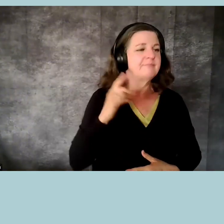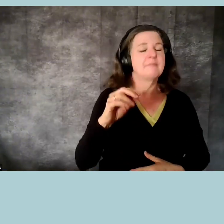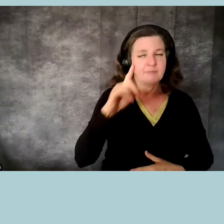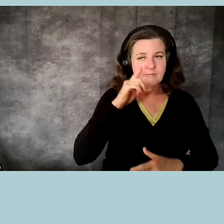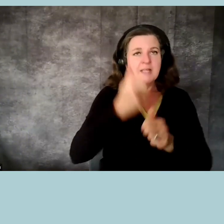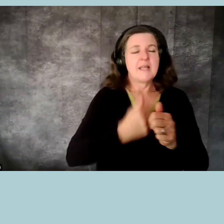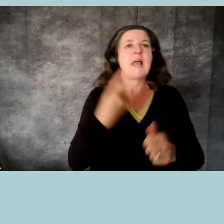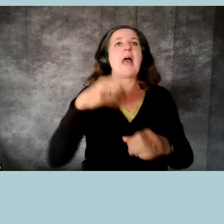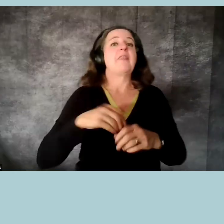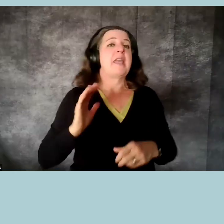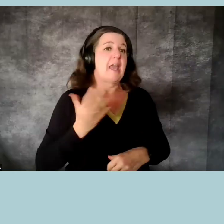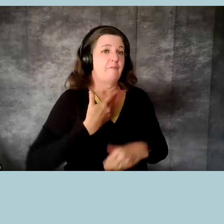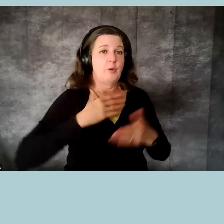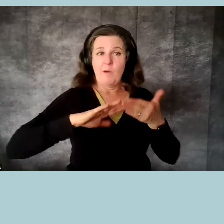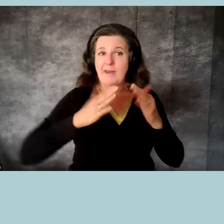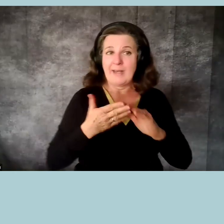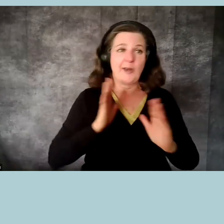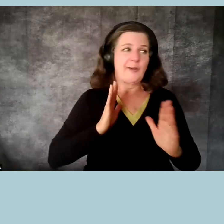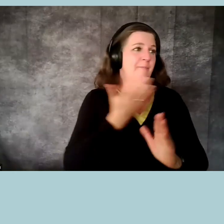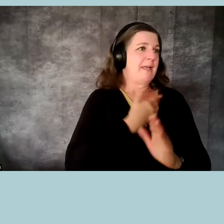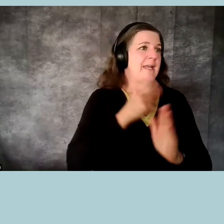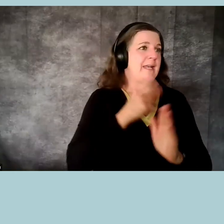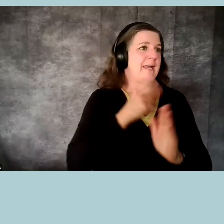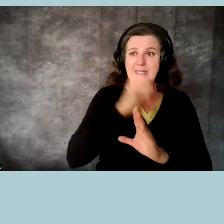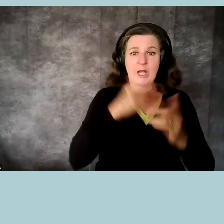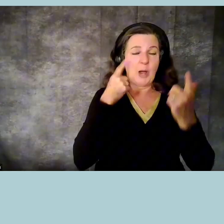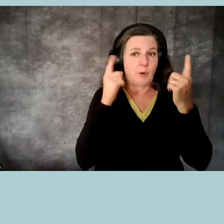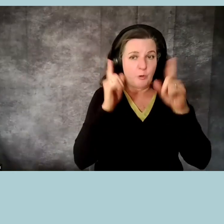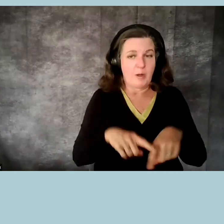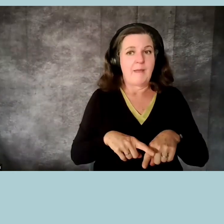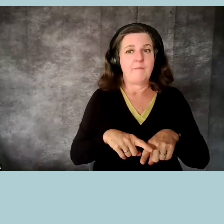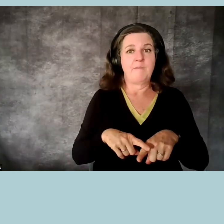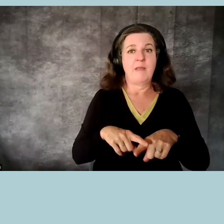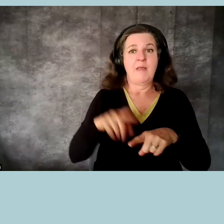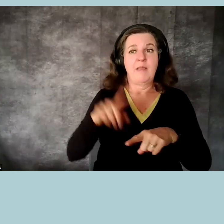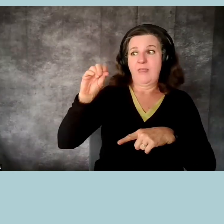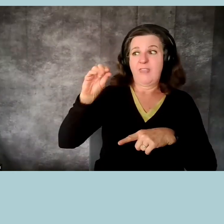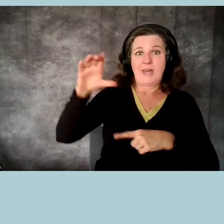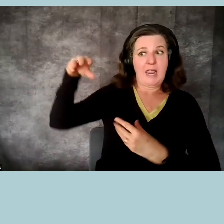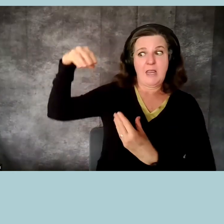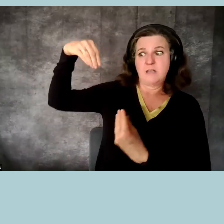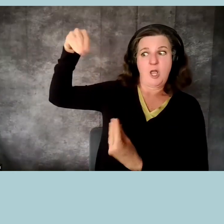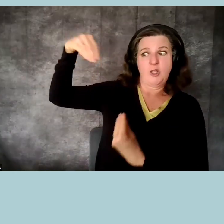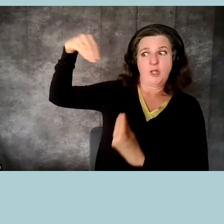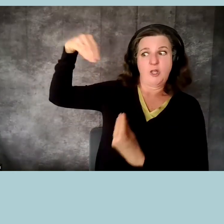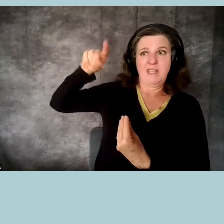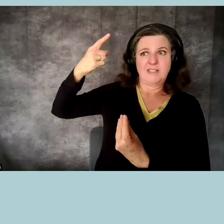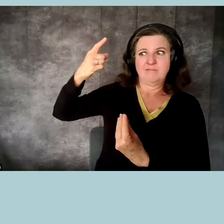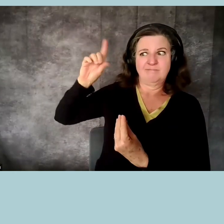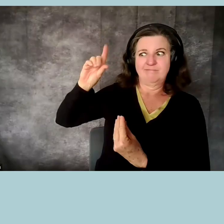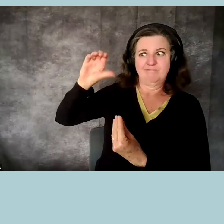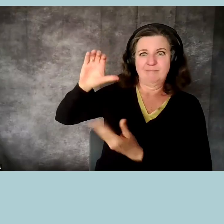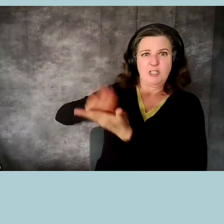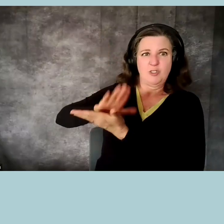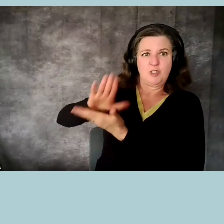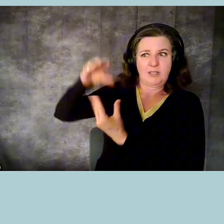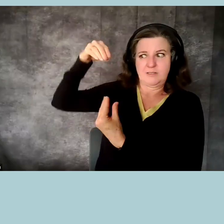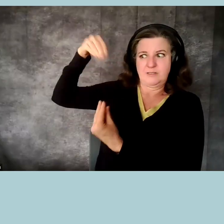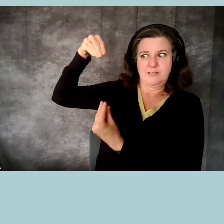committee and program agree that a document's just a document, right? We don't stop there. We are very happy